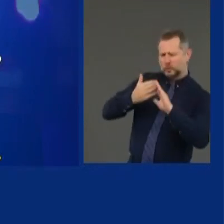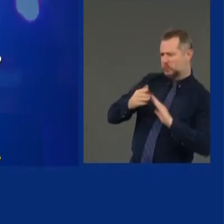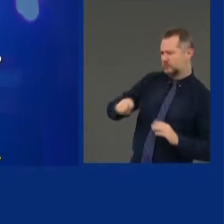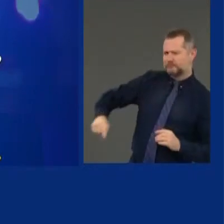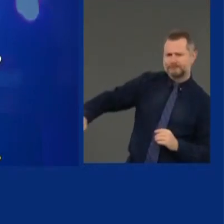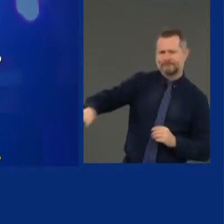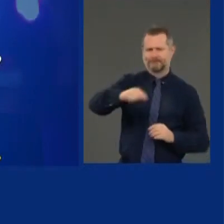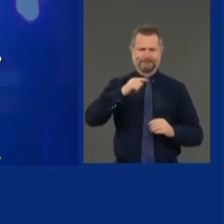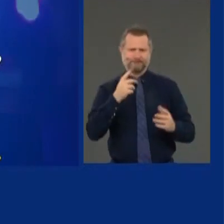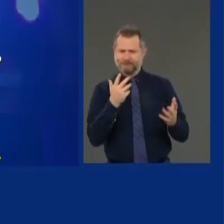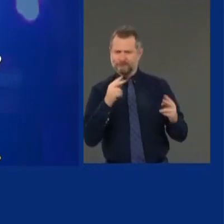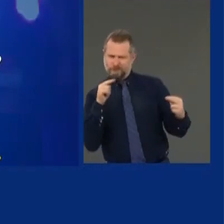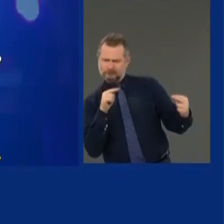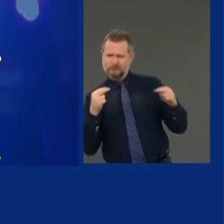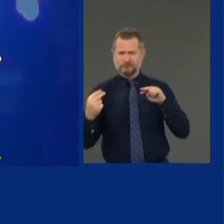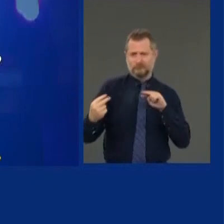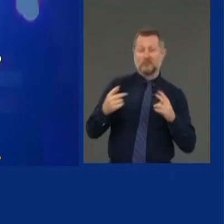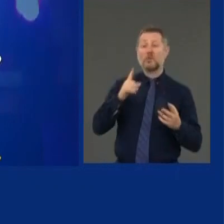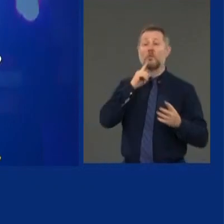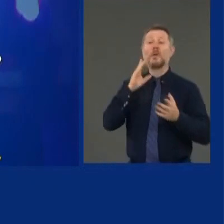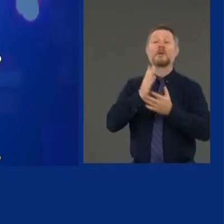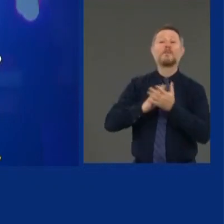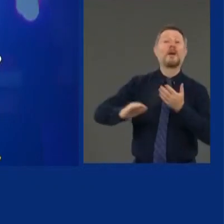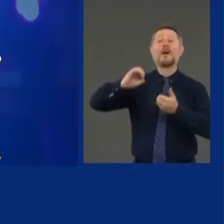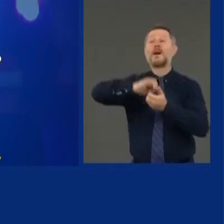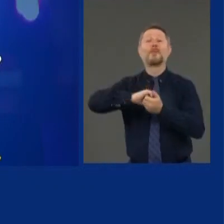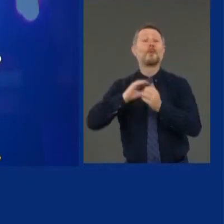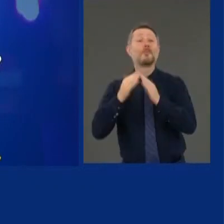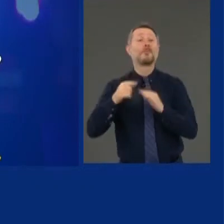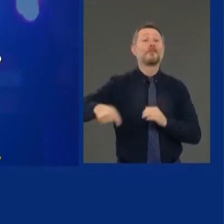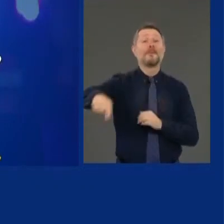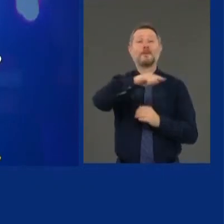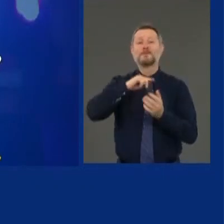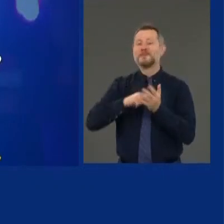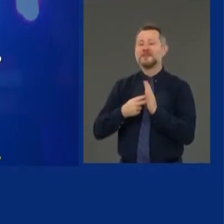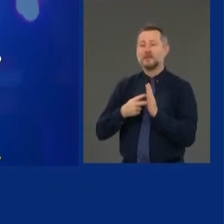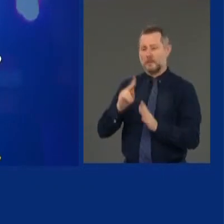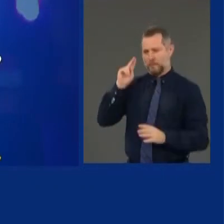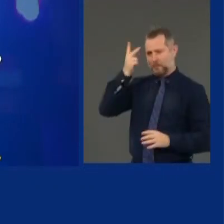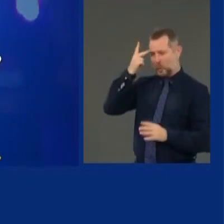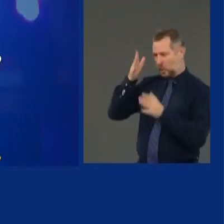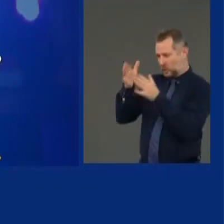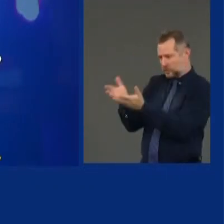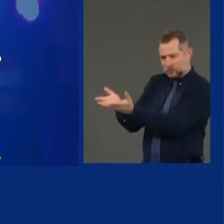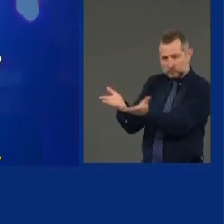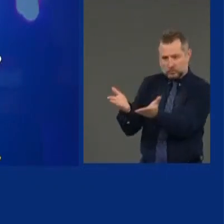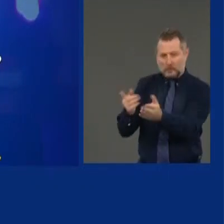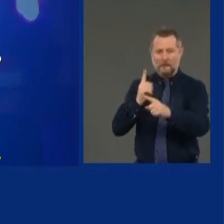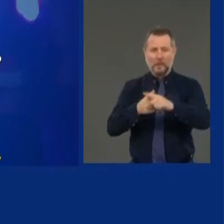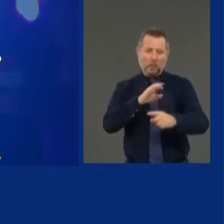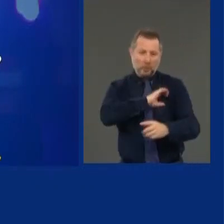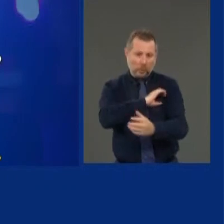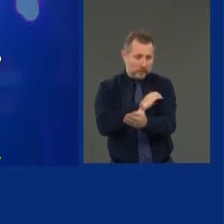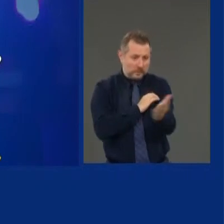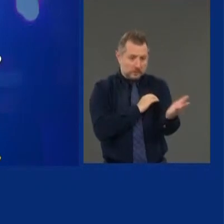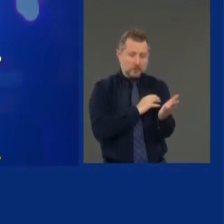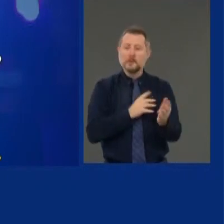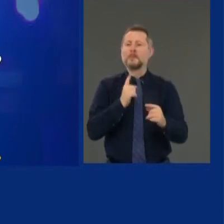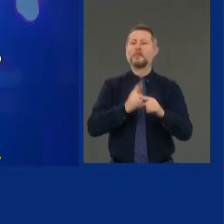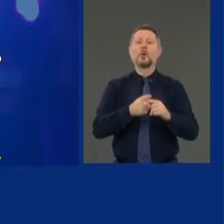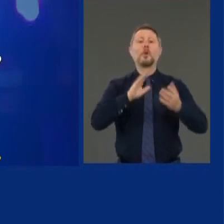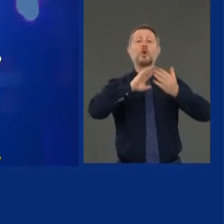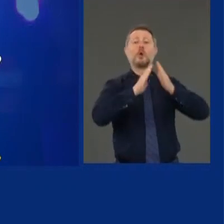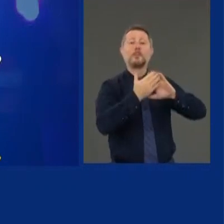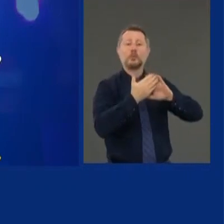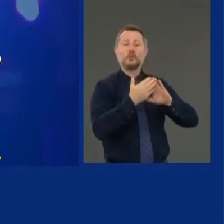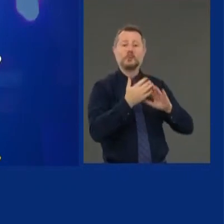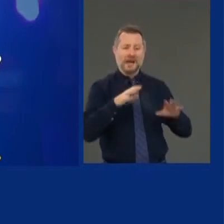IN YOUR CITY, IN YOUR COUNTY.